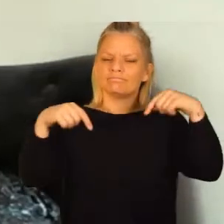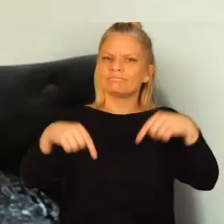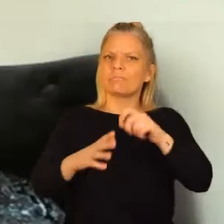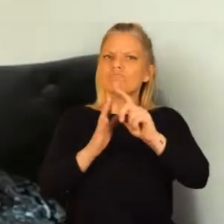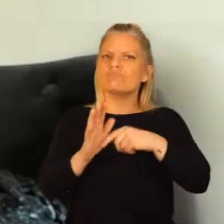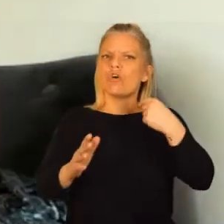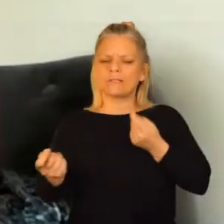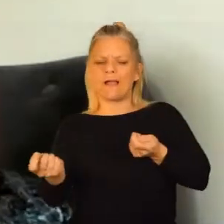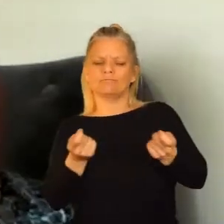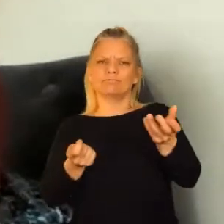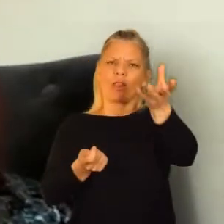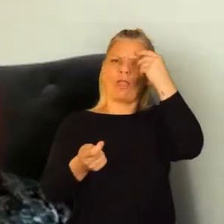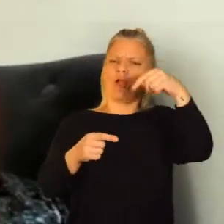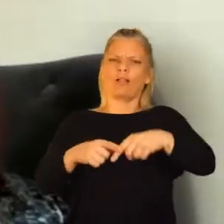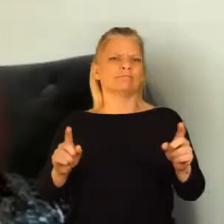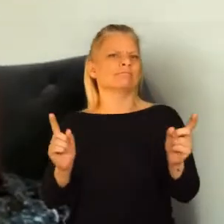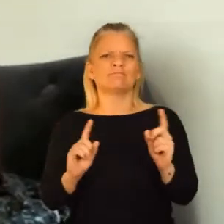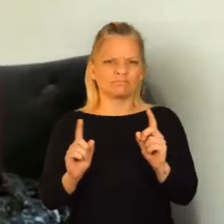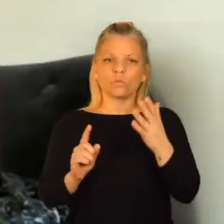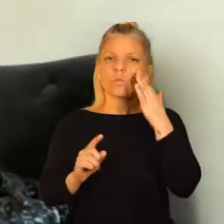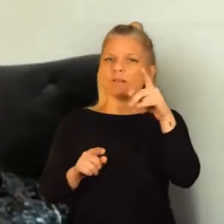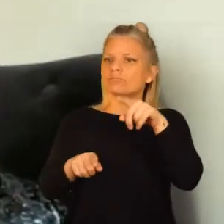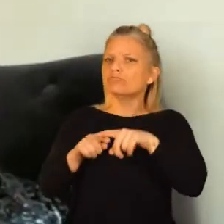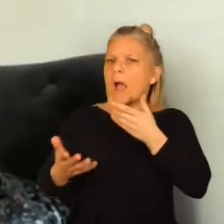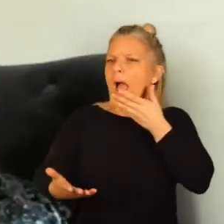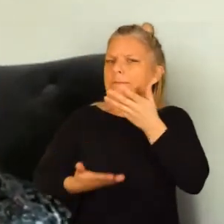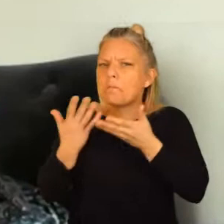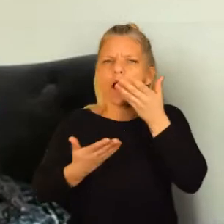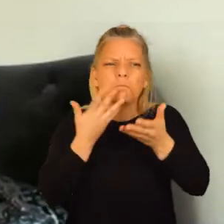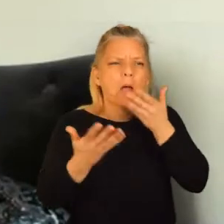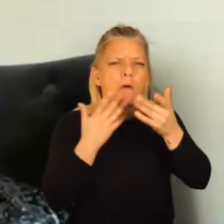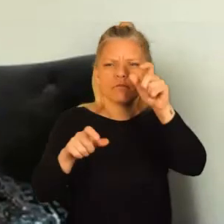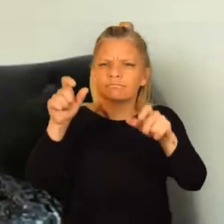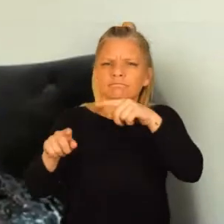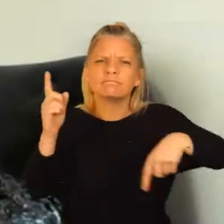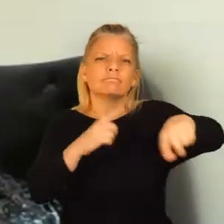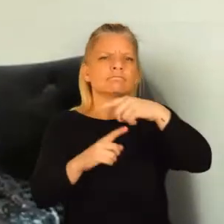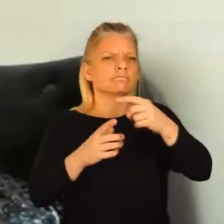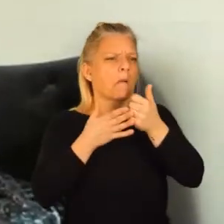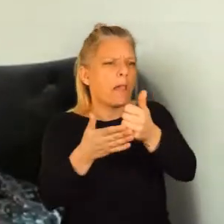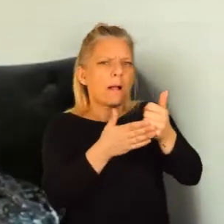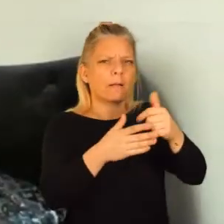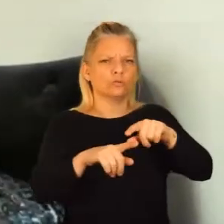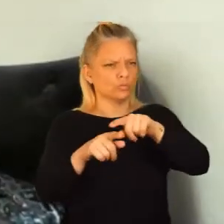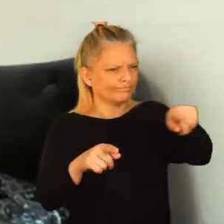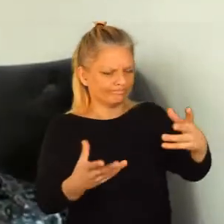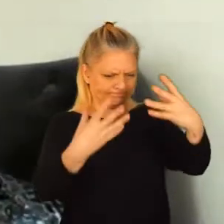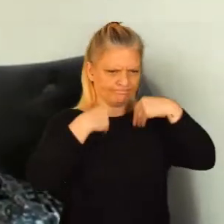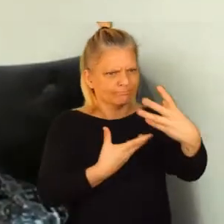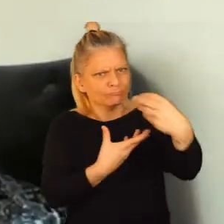and then we just kind of expanded and ran with it. I learned the most about facilitating I